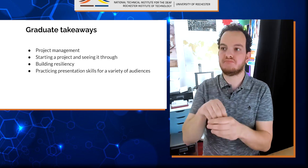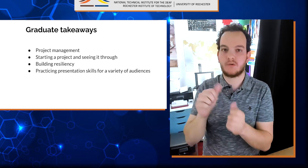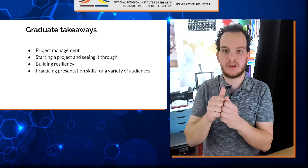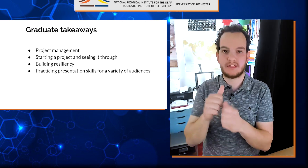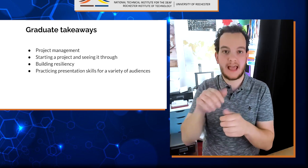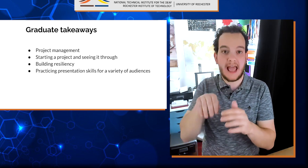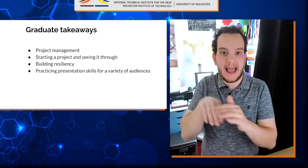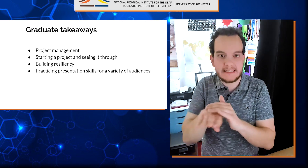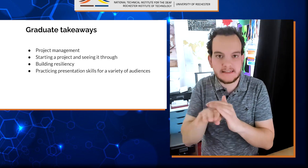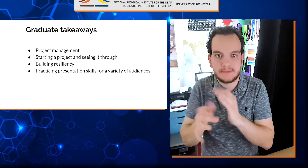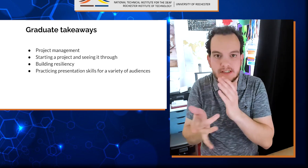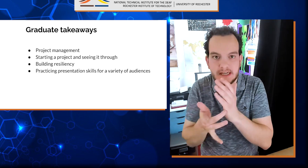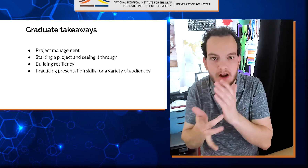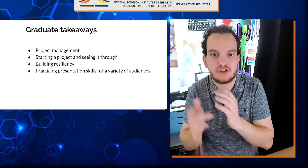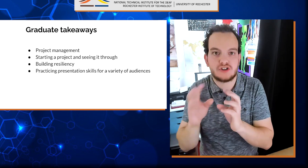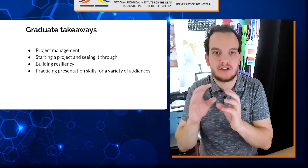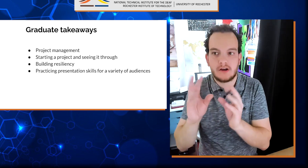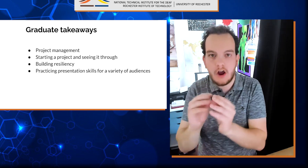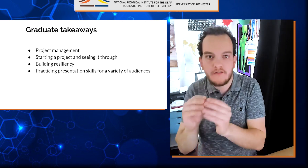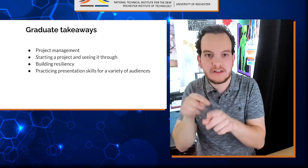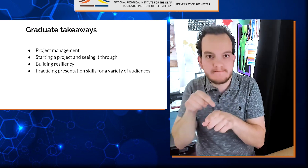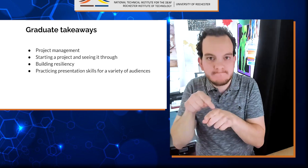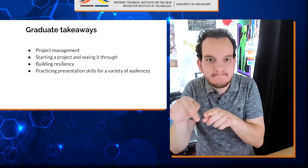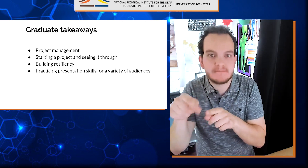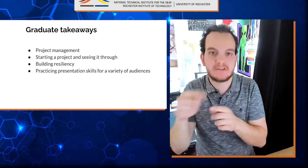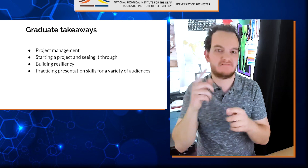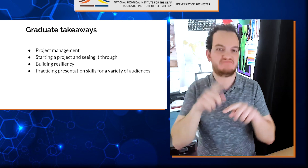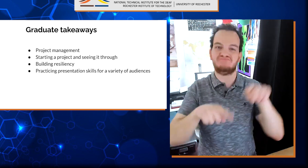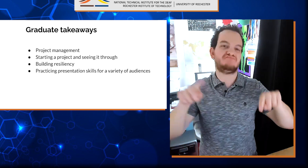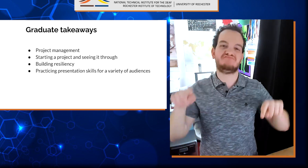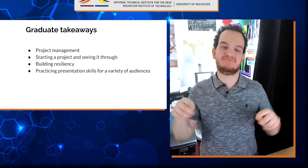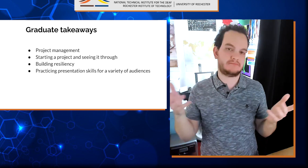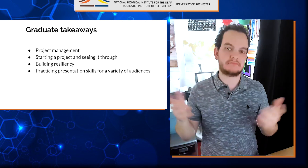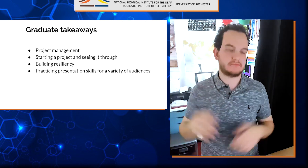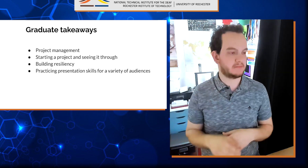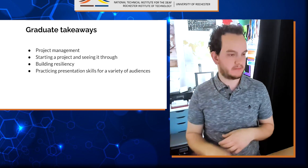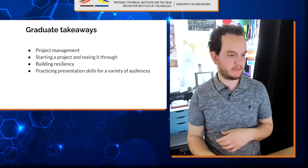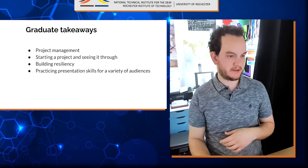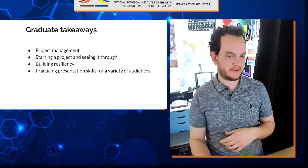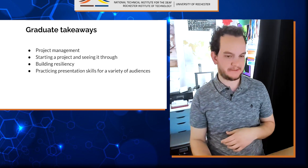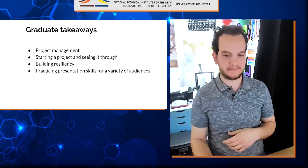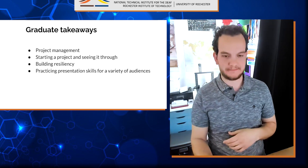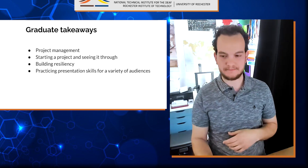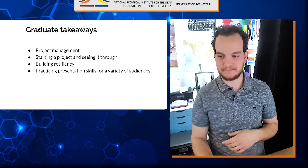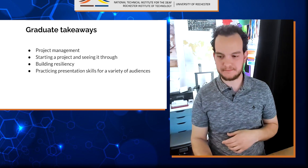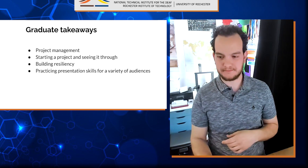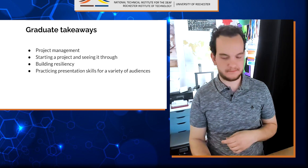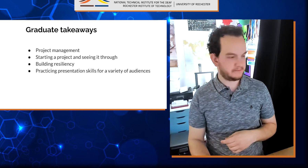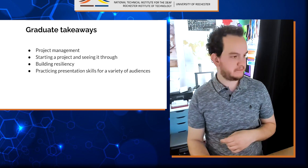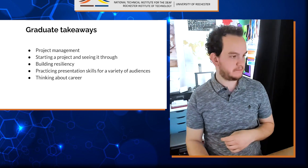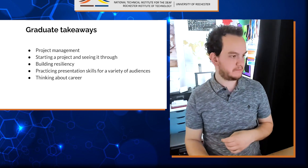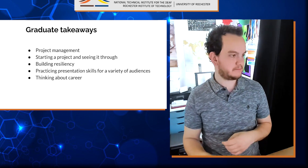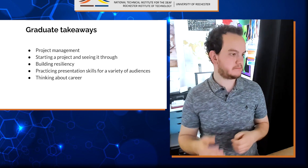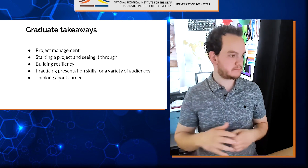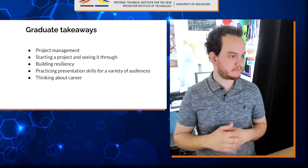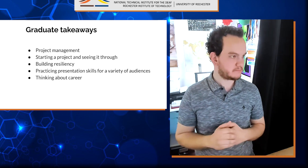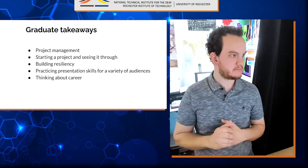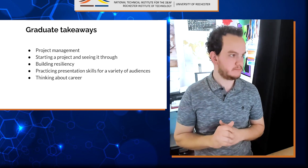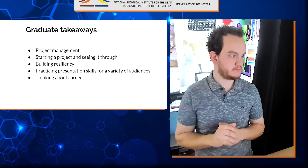I've worked with accessible technology conferences. Really, I've been involved in conferences in a variety of different ways.